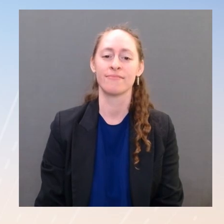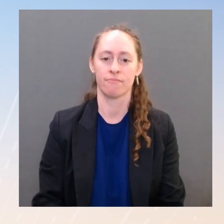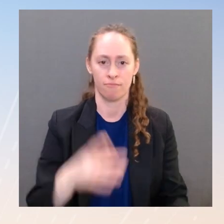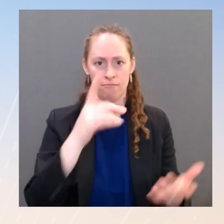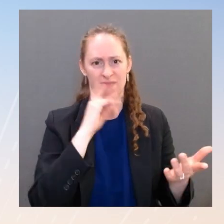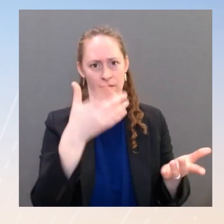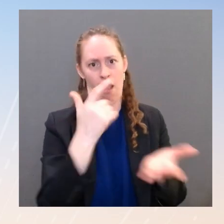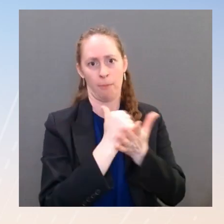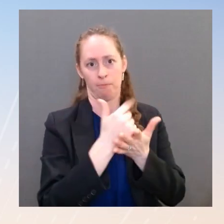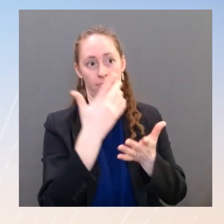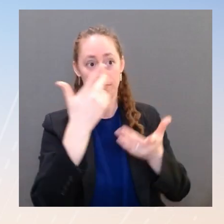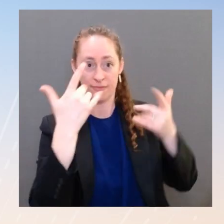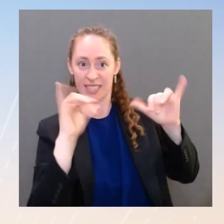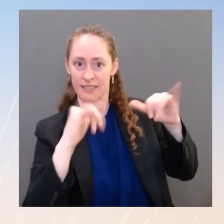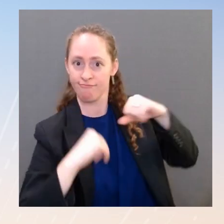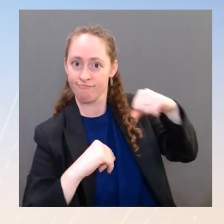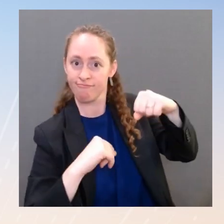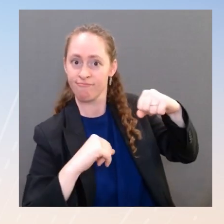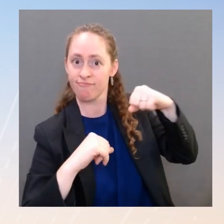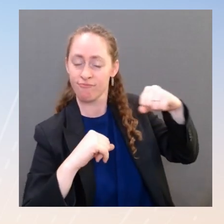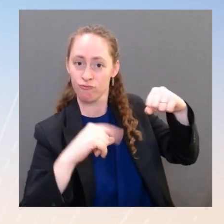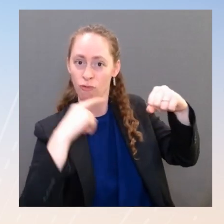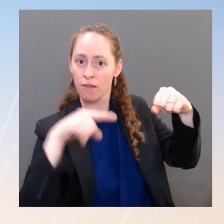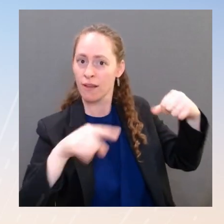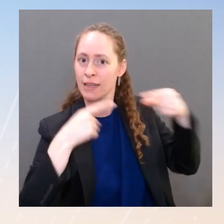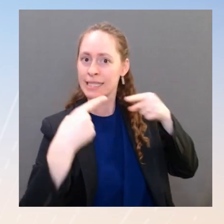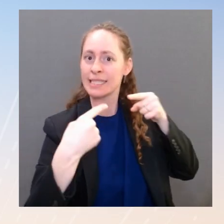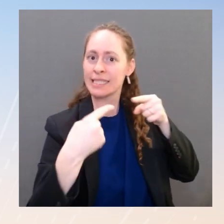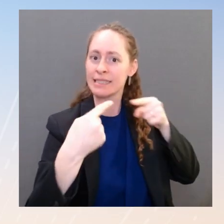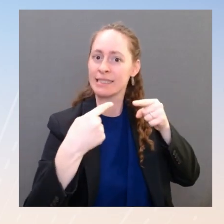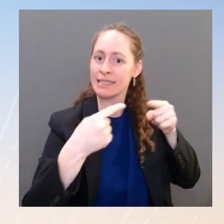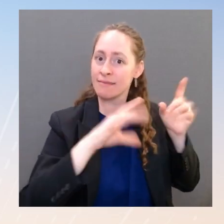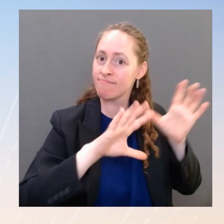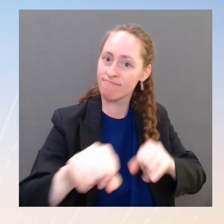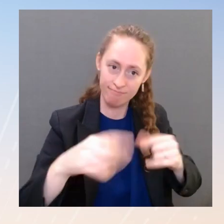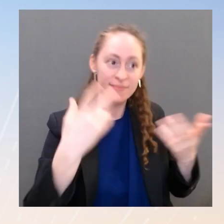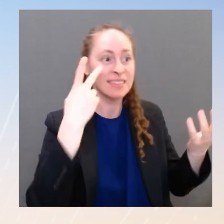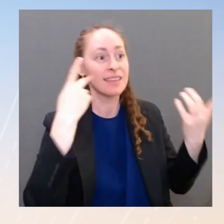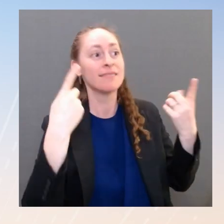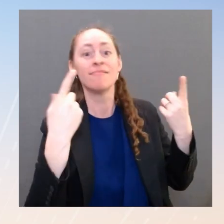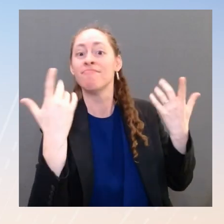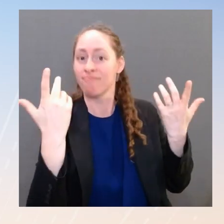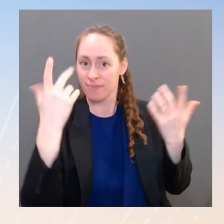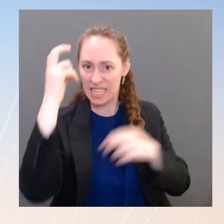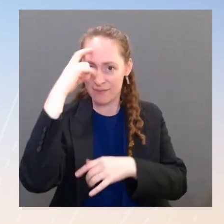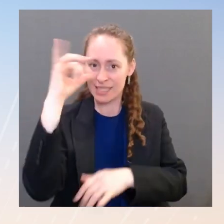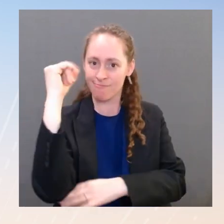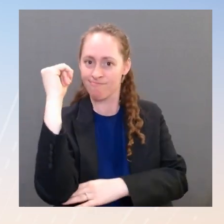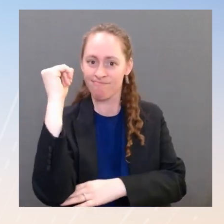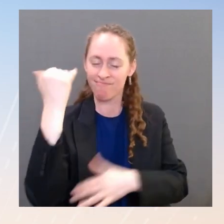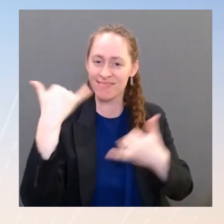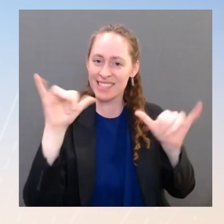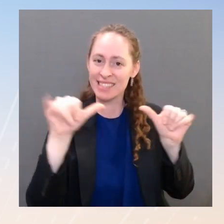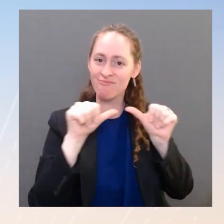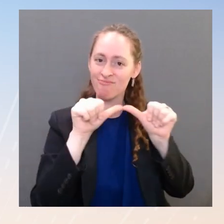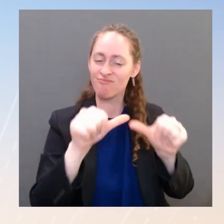For those of you who aren't familiar with Javelin missiles, they are a lightweight, portable, shoulder-fired anti-tank weapon system